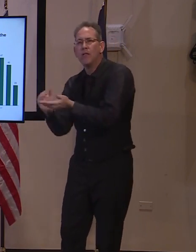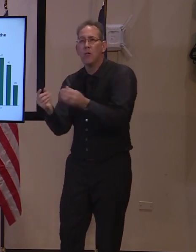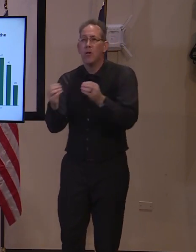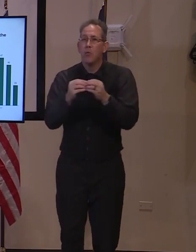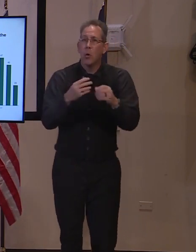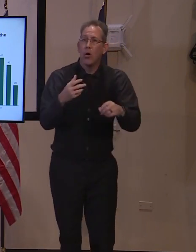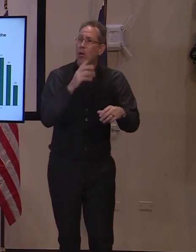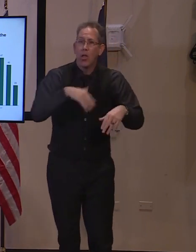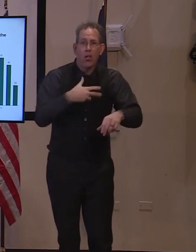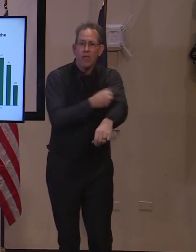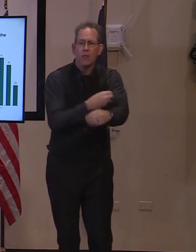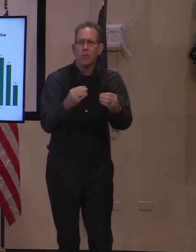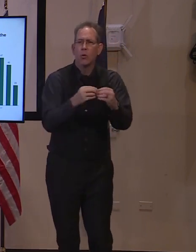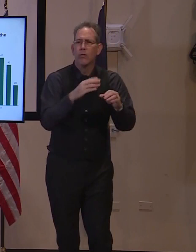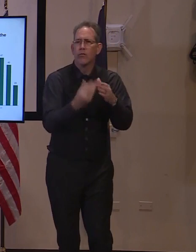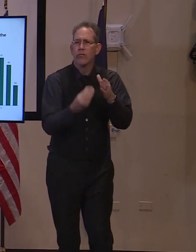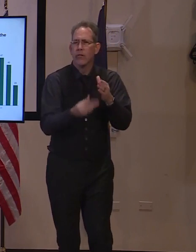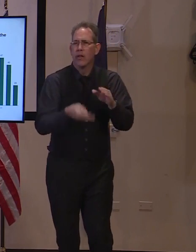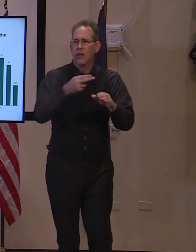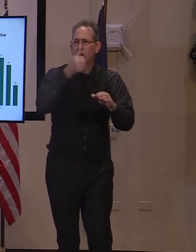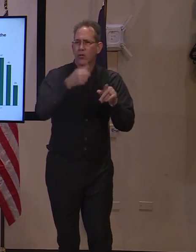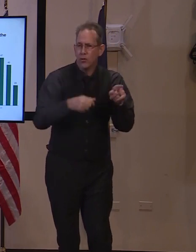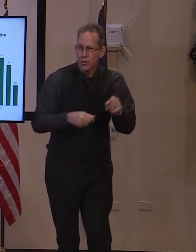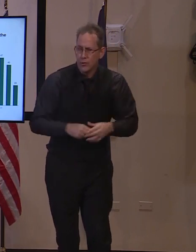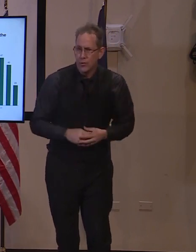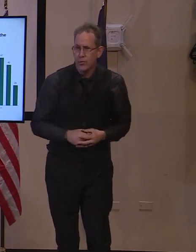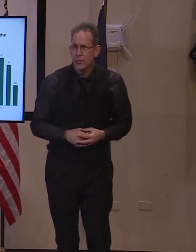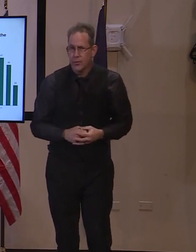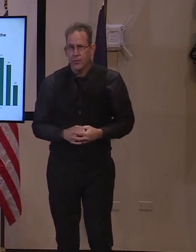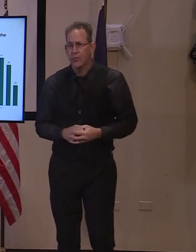earlier. It just shows the importance of getting vaccinated because it is